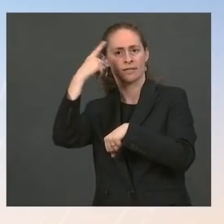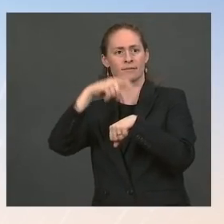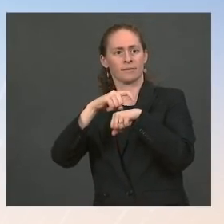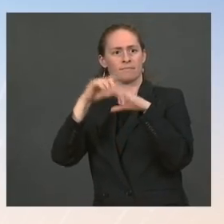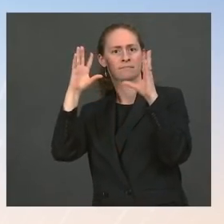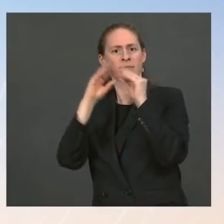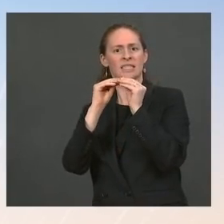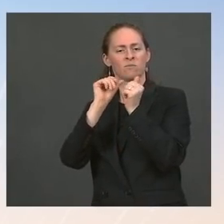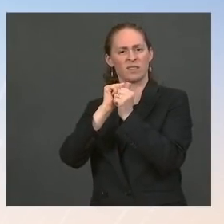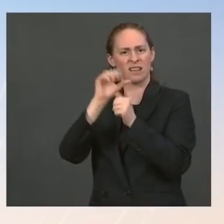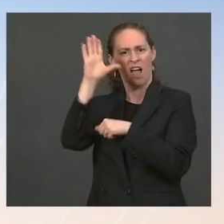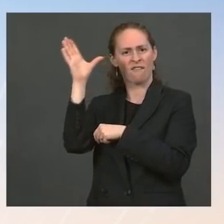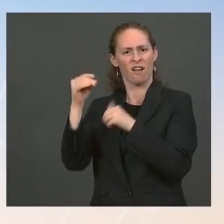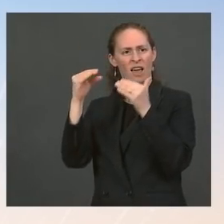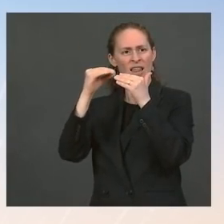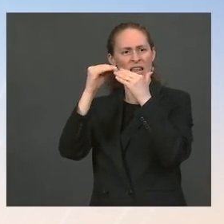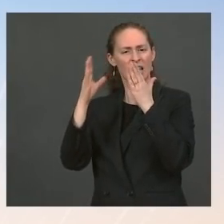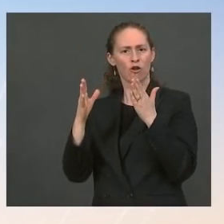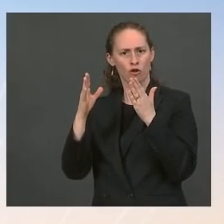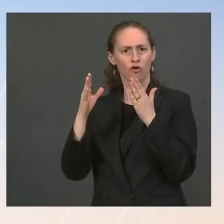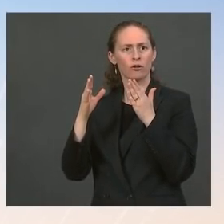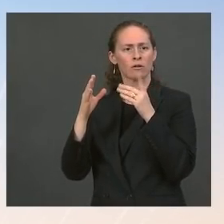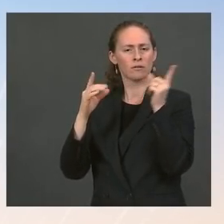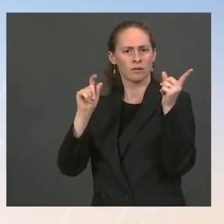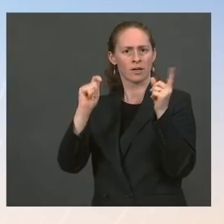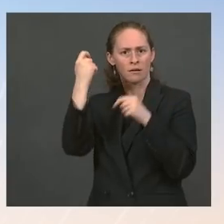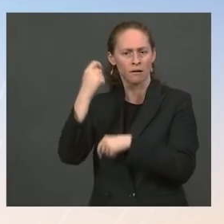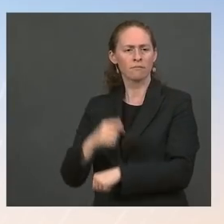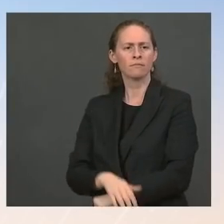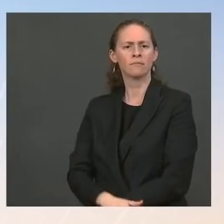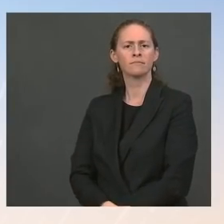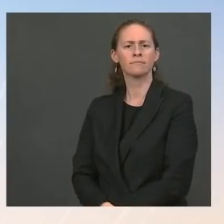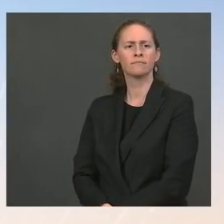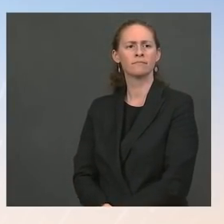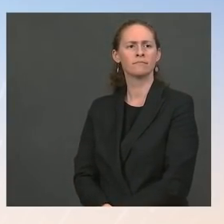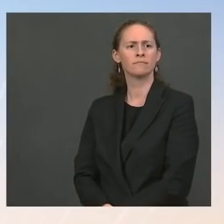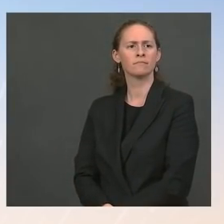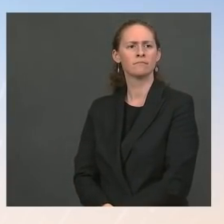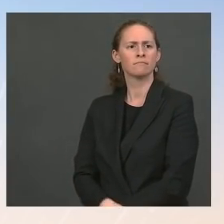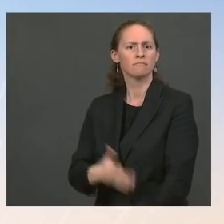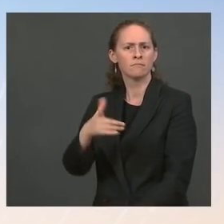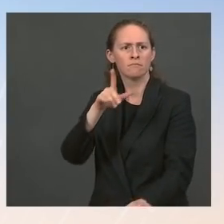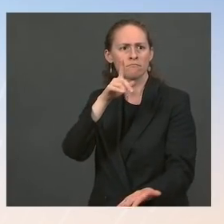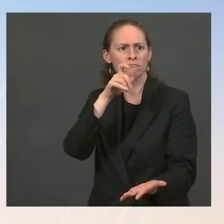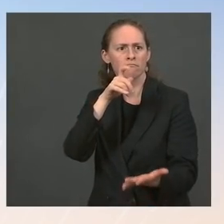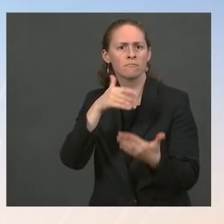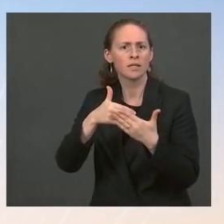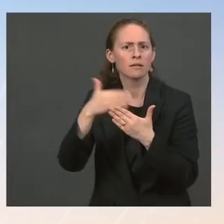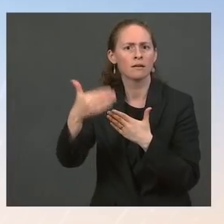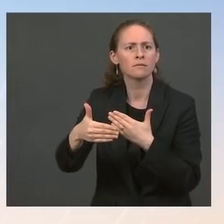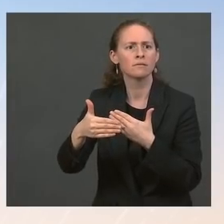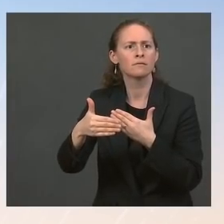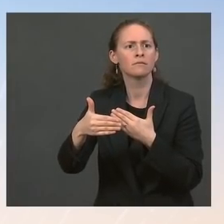What was -- what were the major achievements? And who is the next African to visit the White House? Ms. Psaki: Well, I know the President